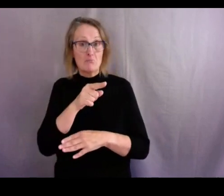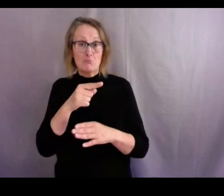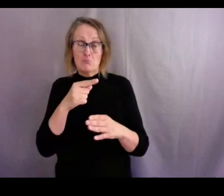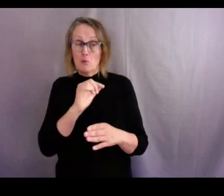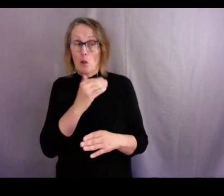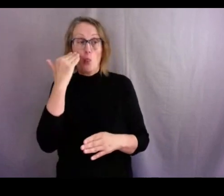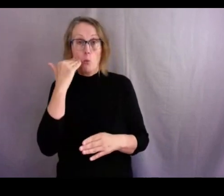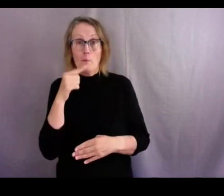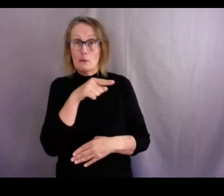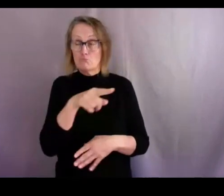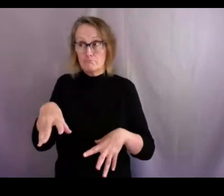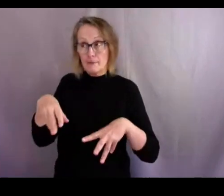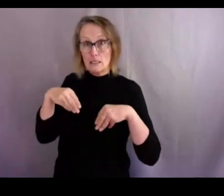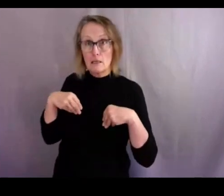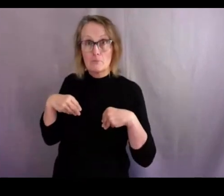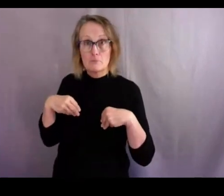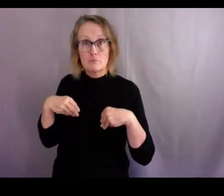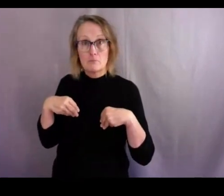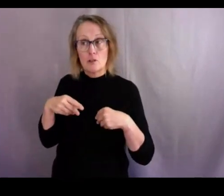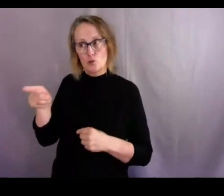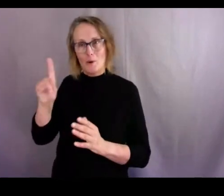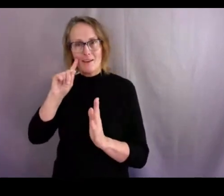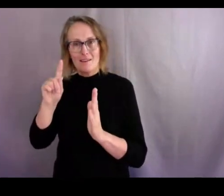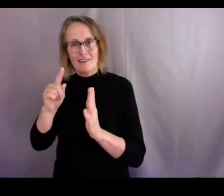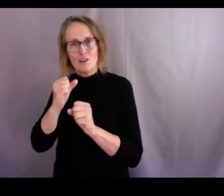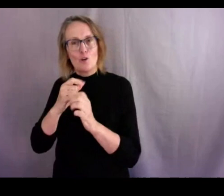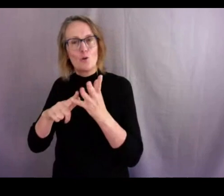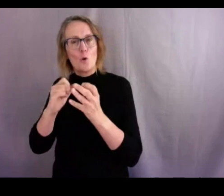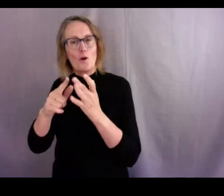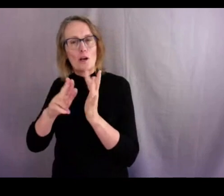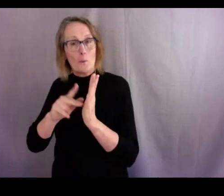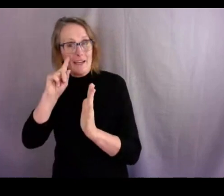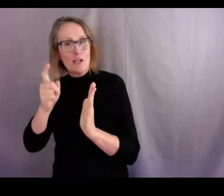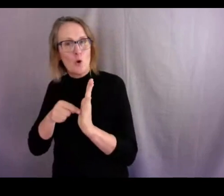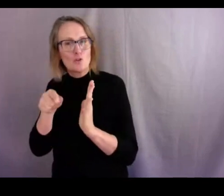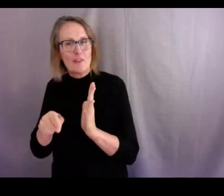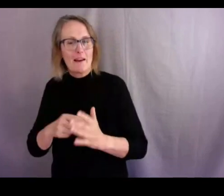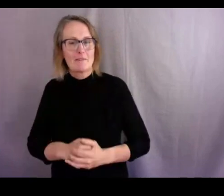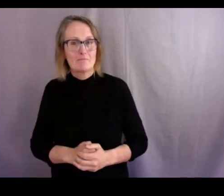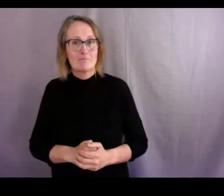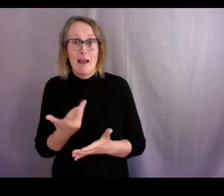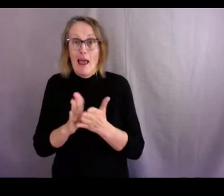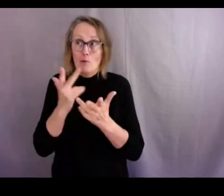He acknowledged that in many drawings, as well as in many paintings.